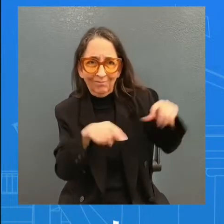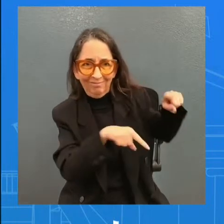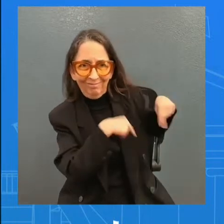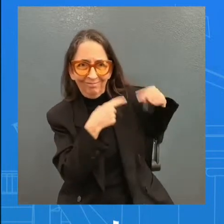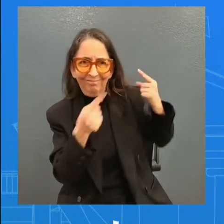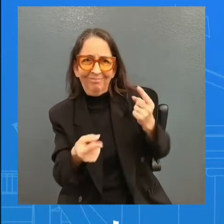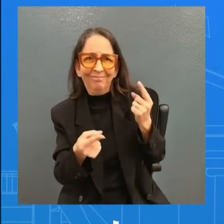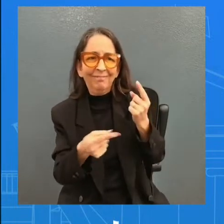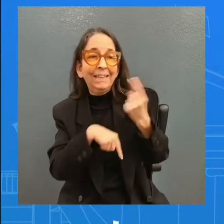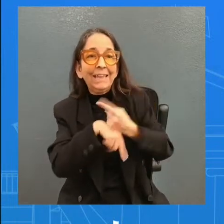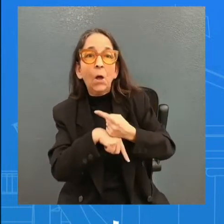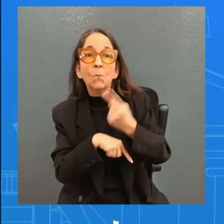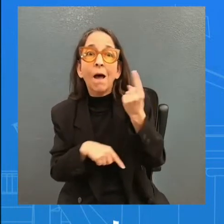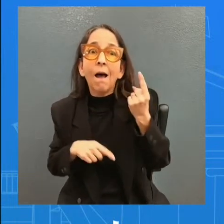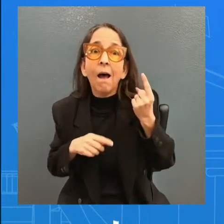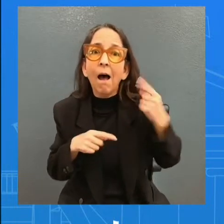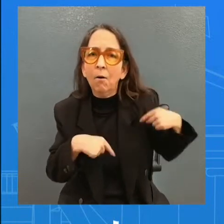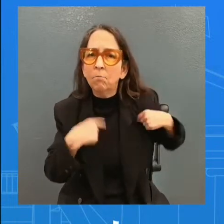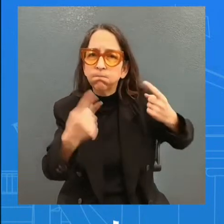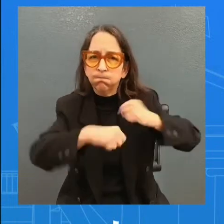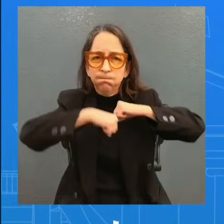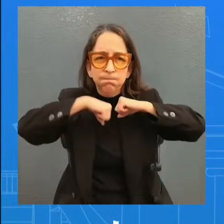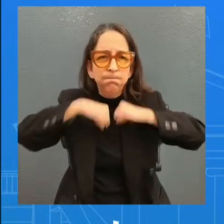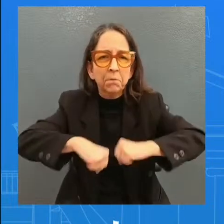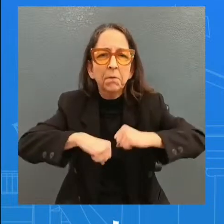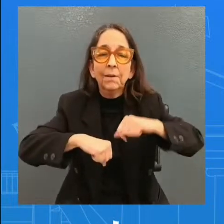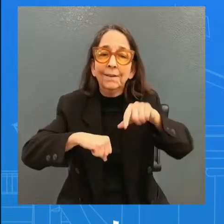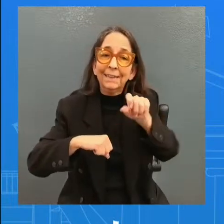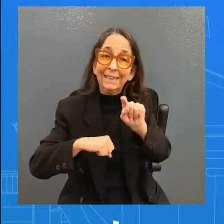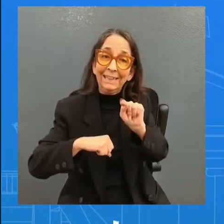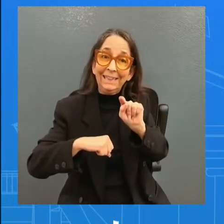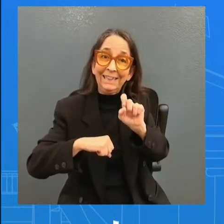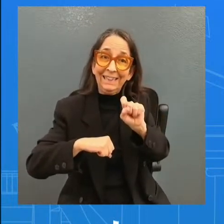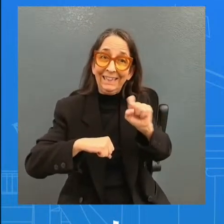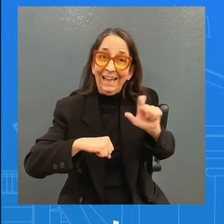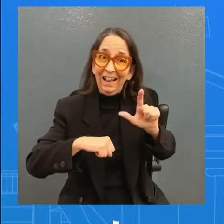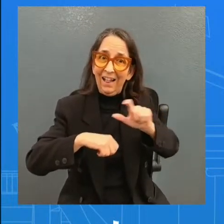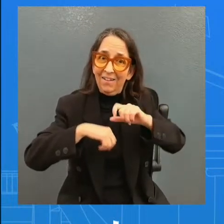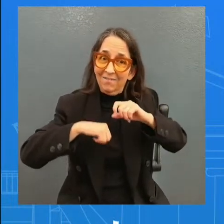And so, the president believes that we need major U.S. companies